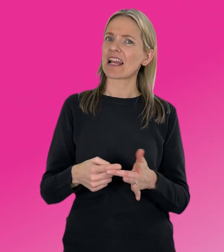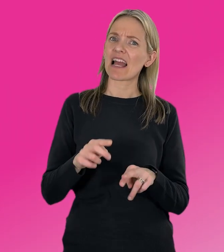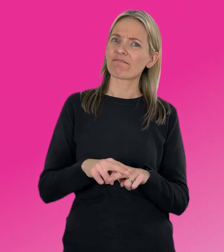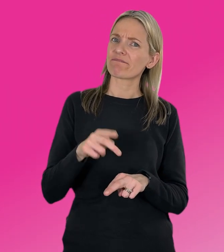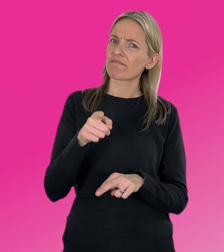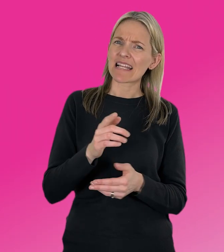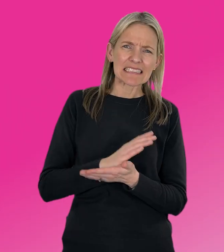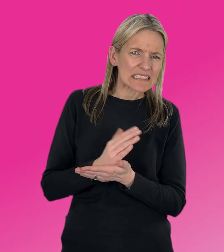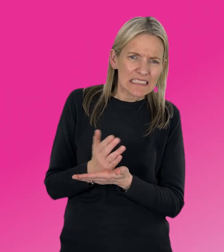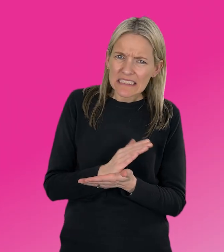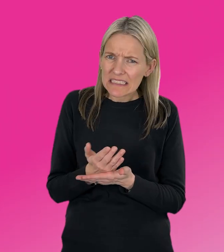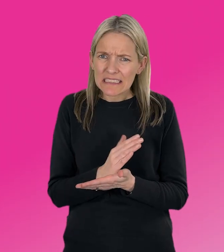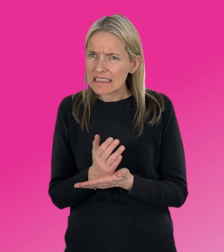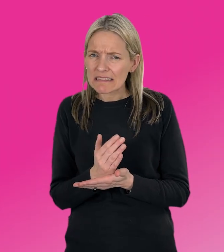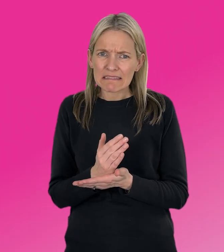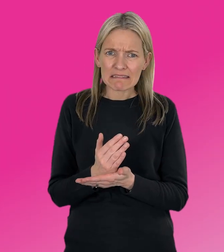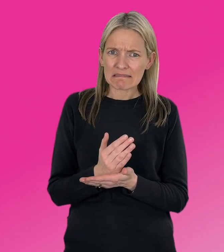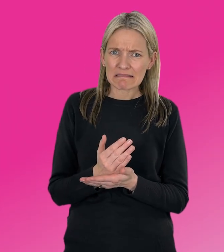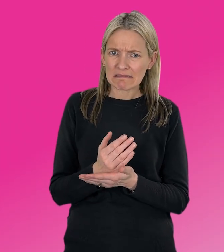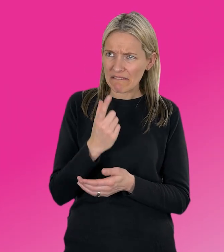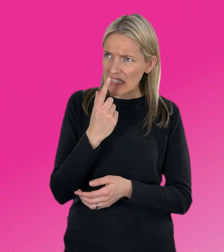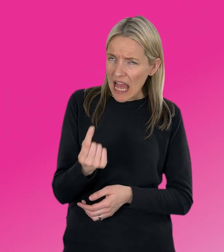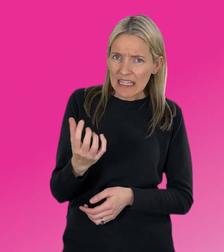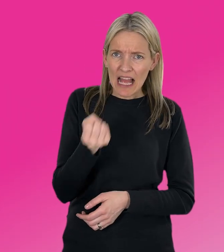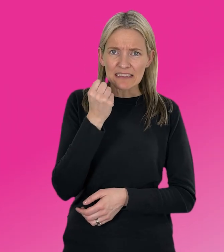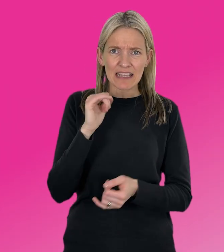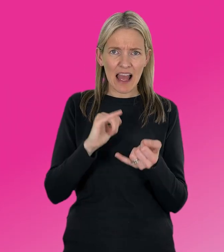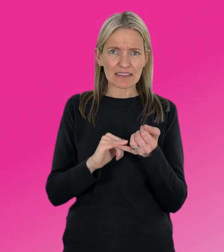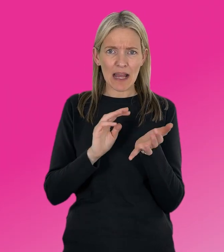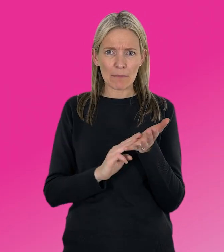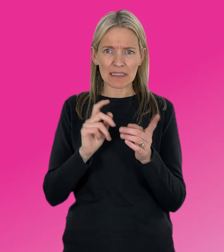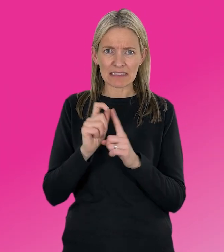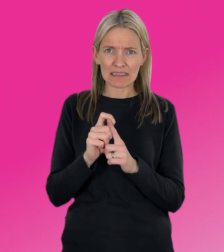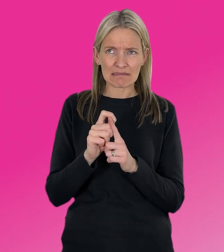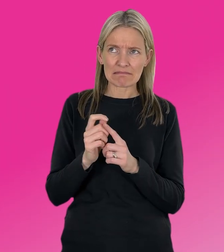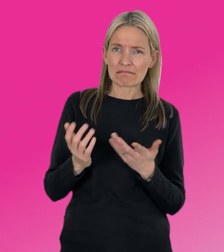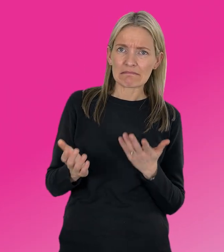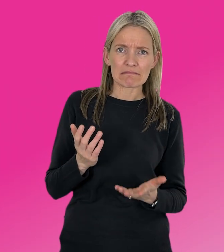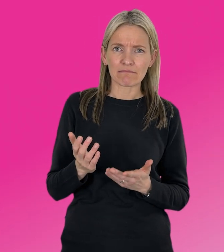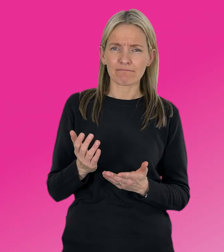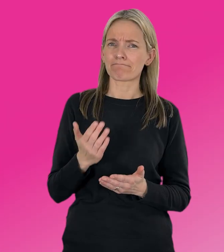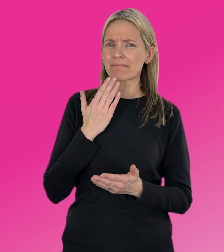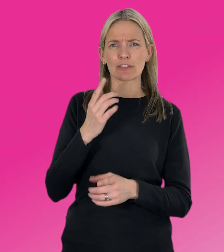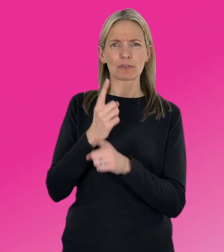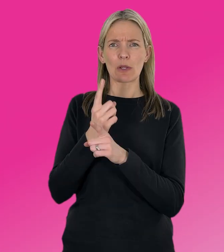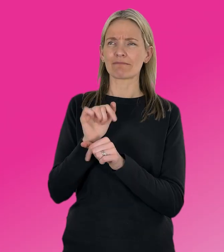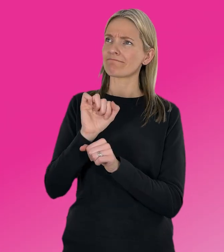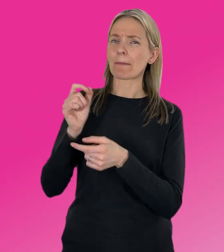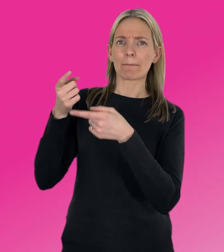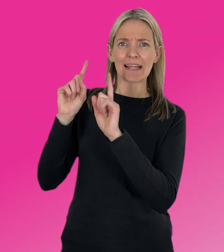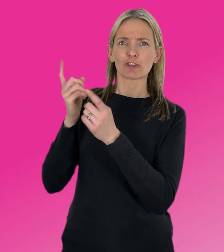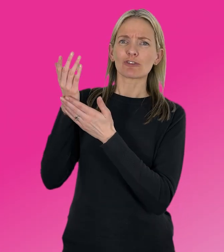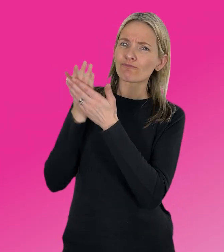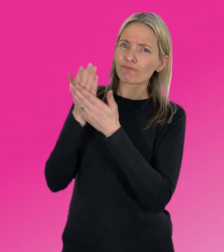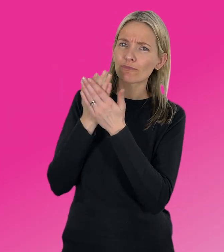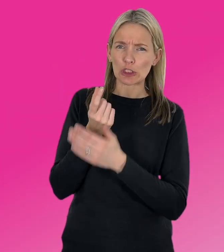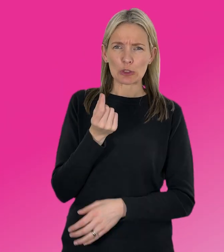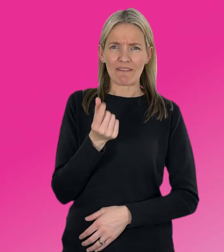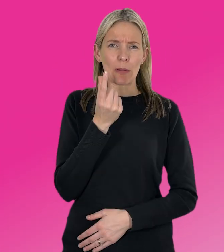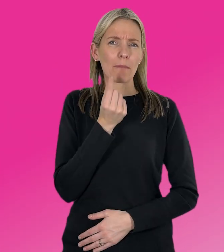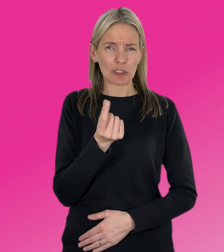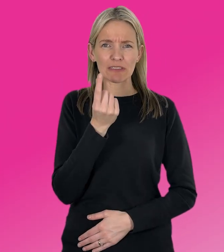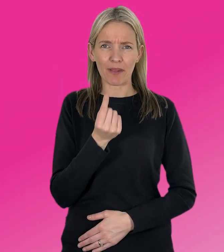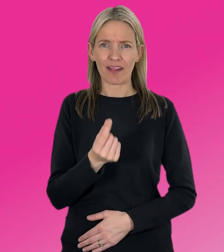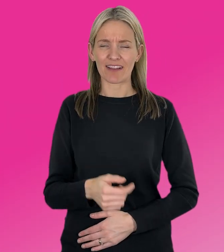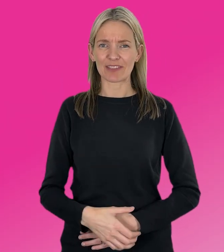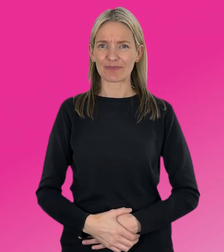If you are unsure if you can get Statutory Maternity Pay, talk to your employer as soon as possible.